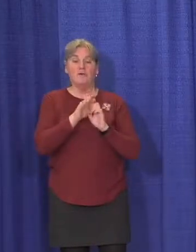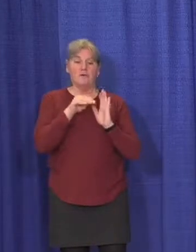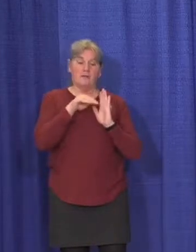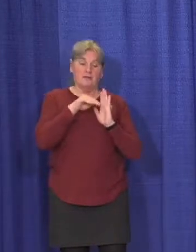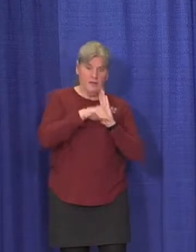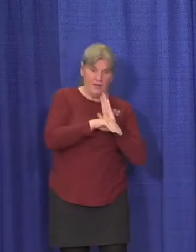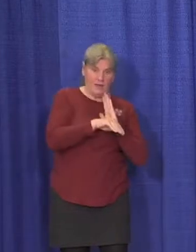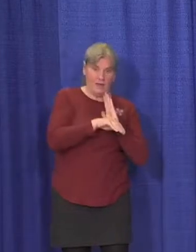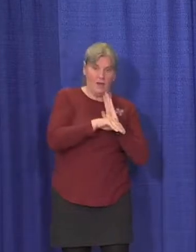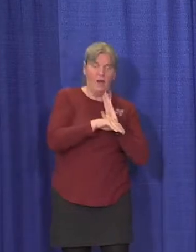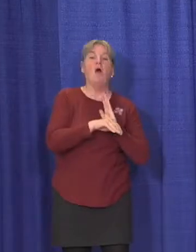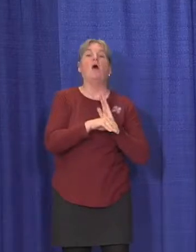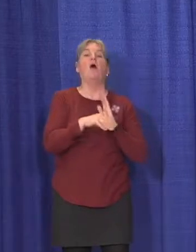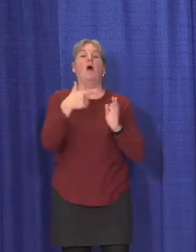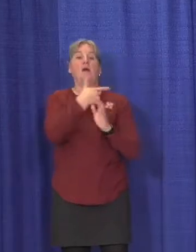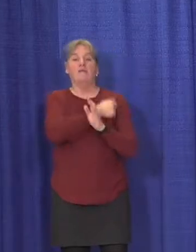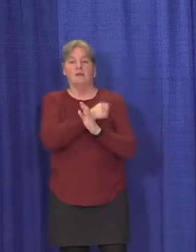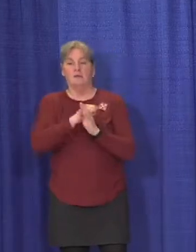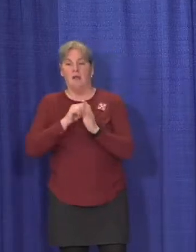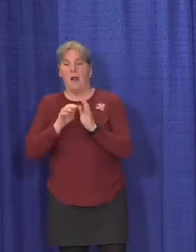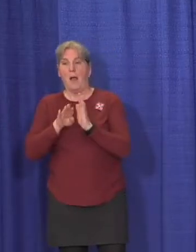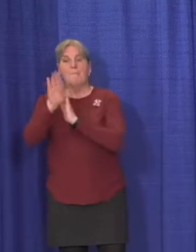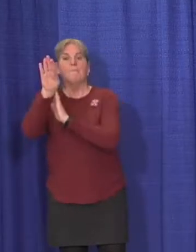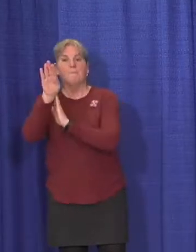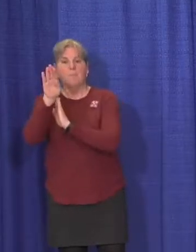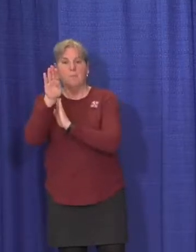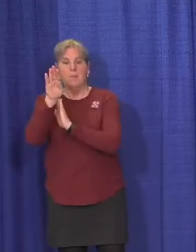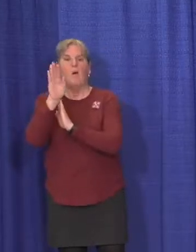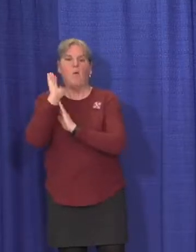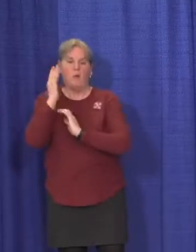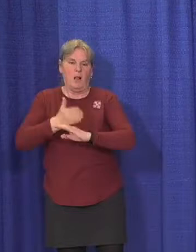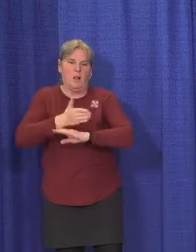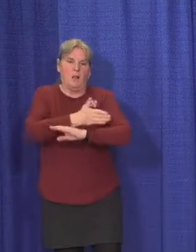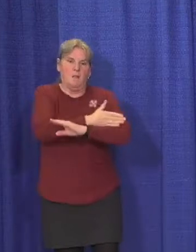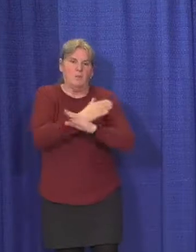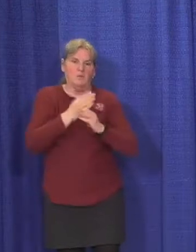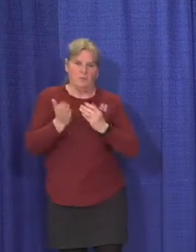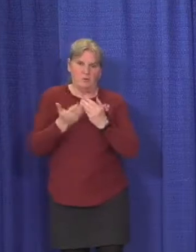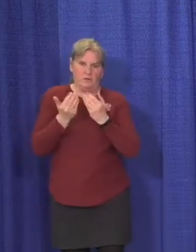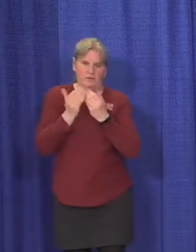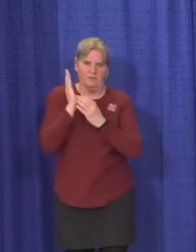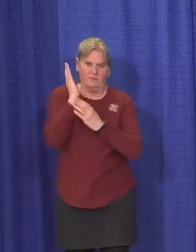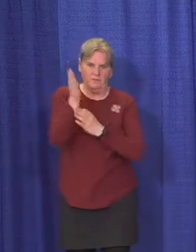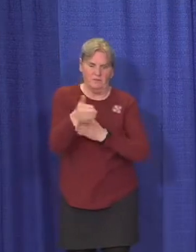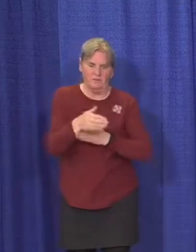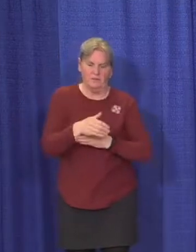stable activity and higher uptake life will get better.